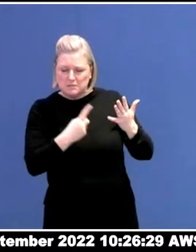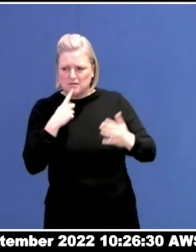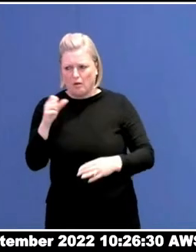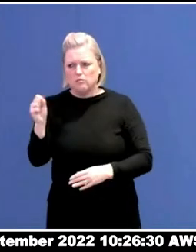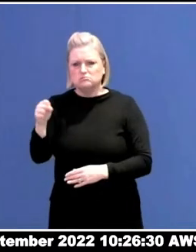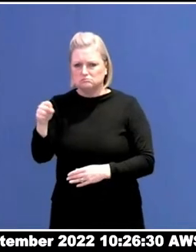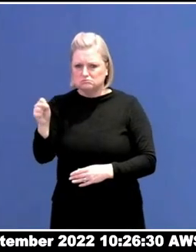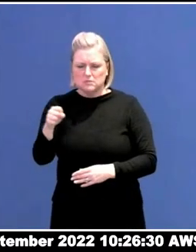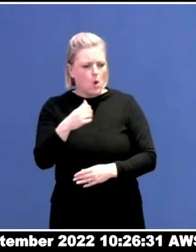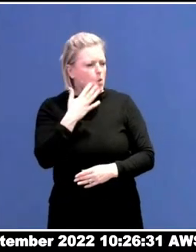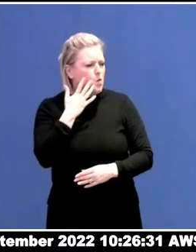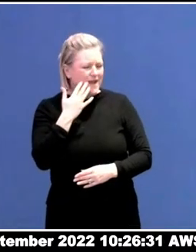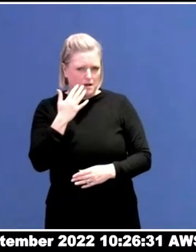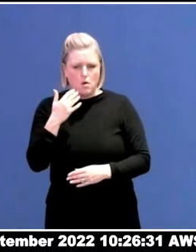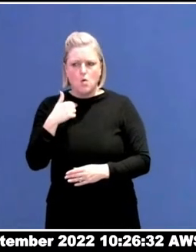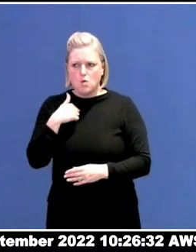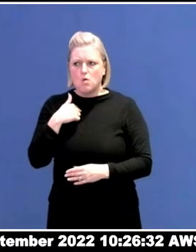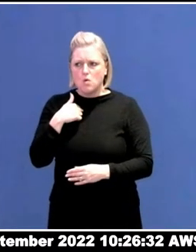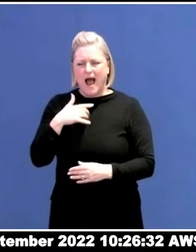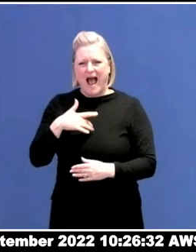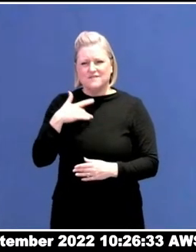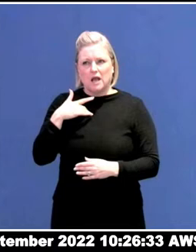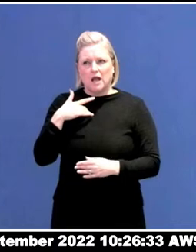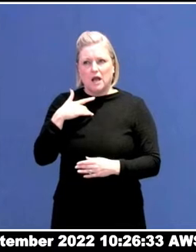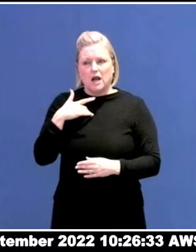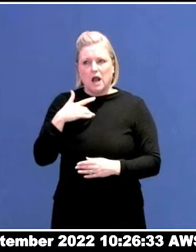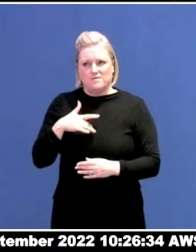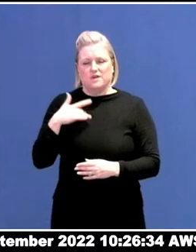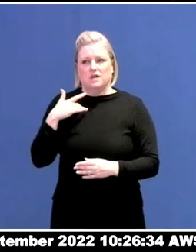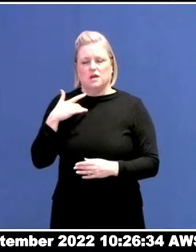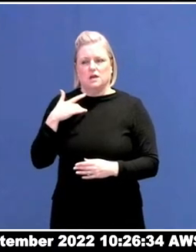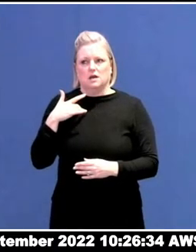That would have been at the time when they were at the prison.